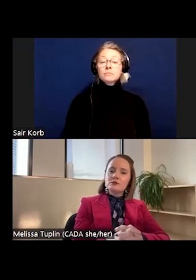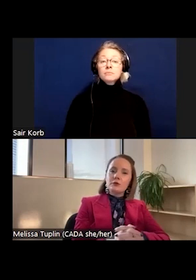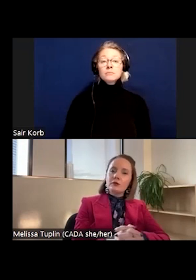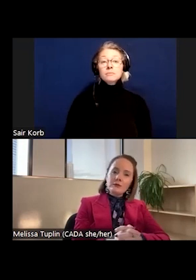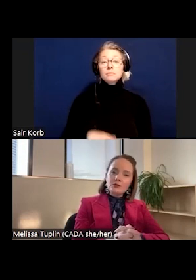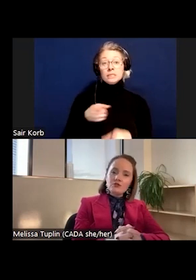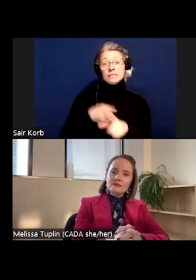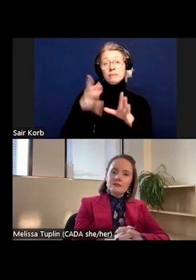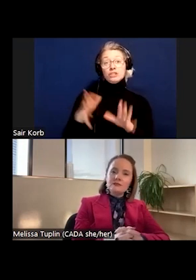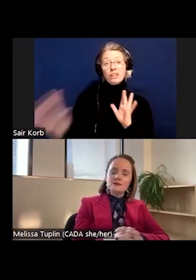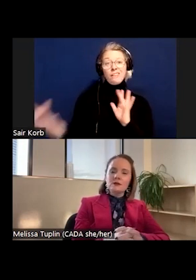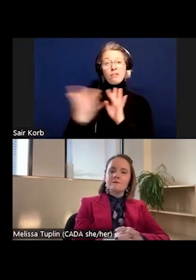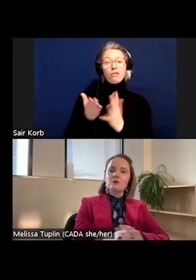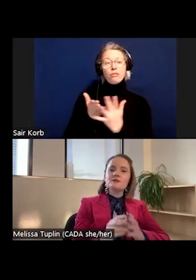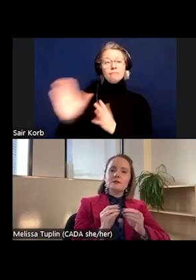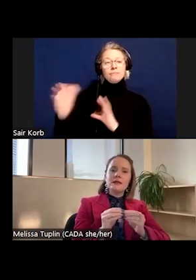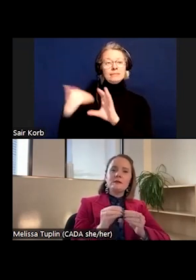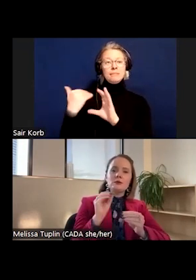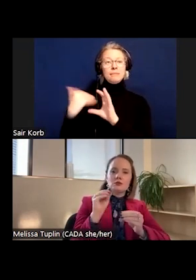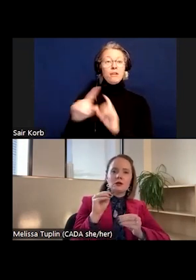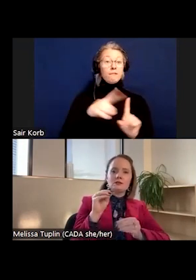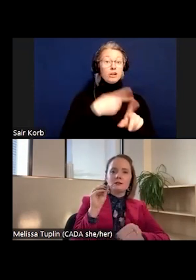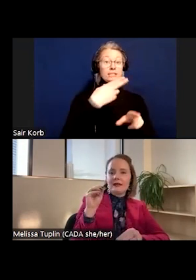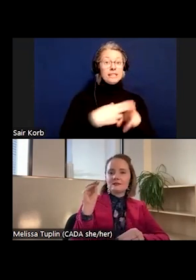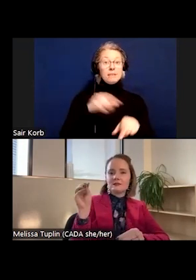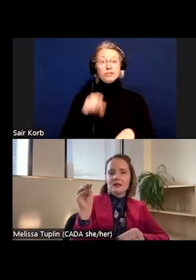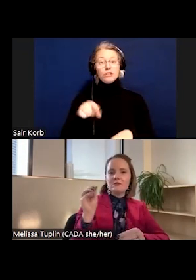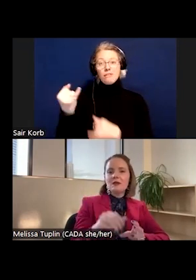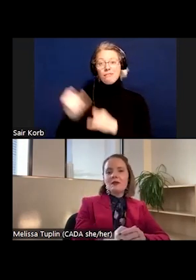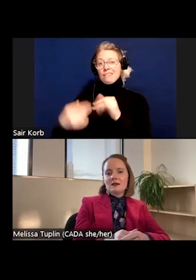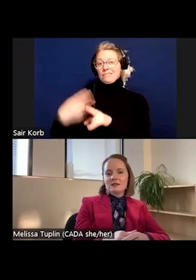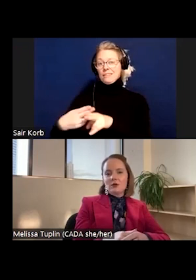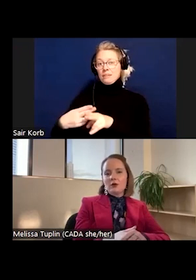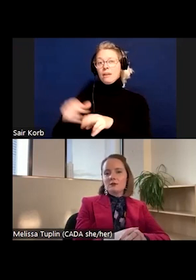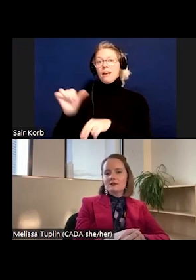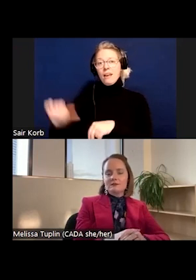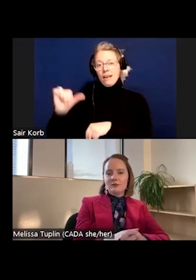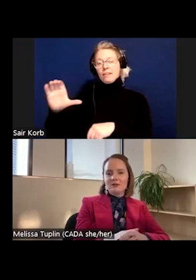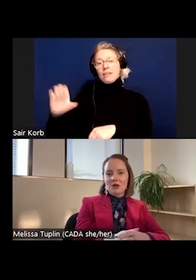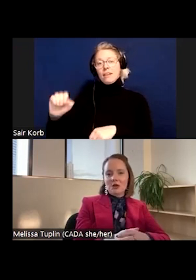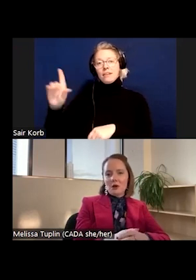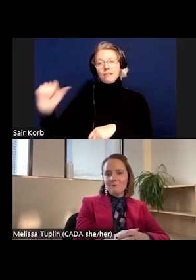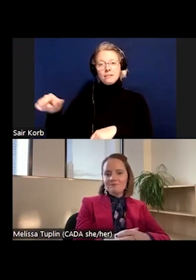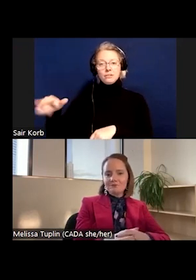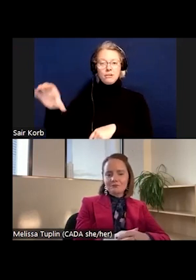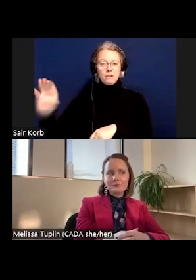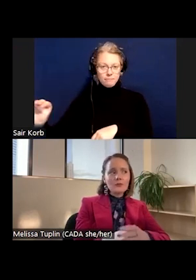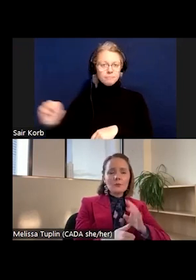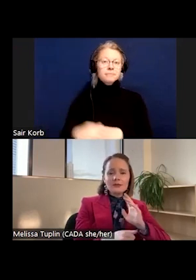their email addresses using first name dot last name @calgaryartsdevelopment.com.